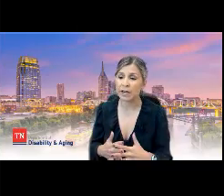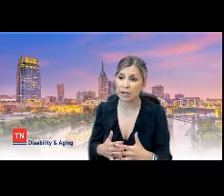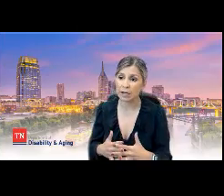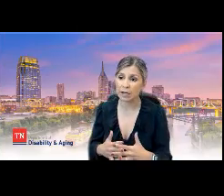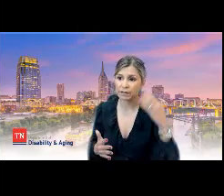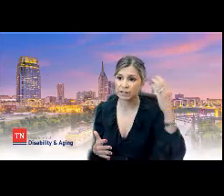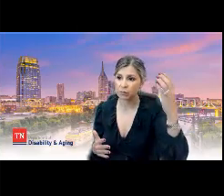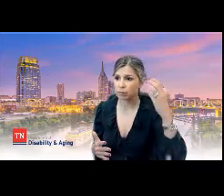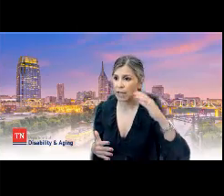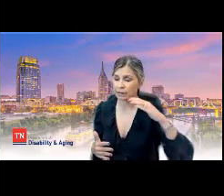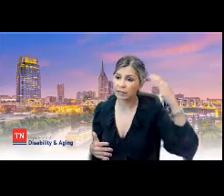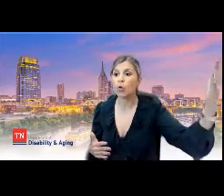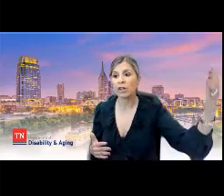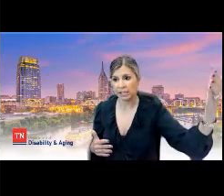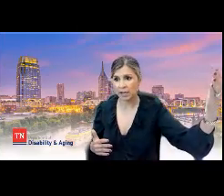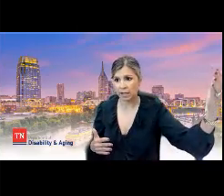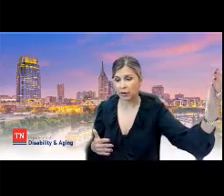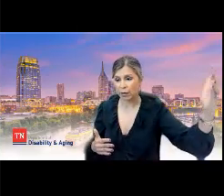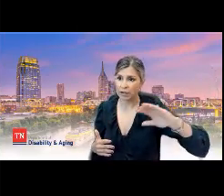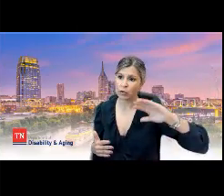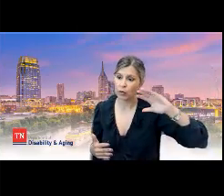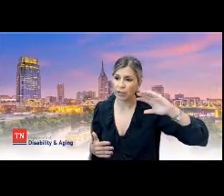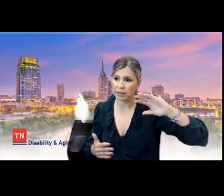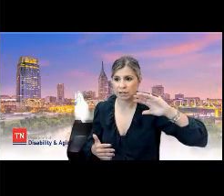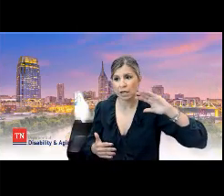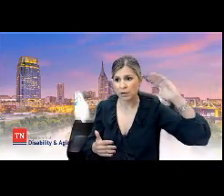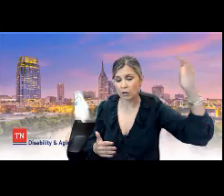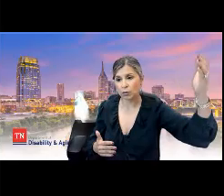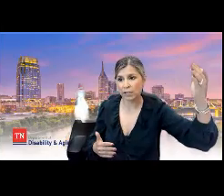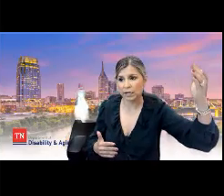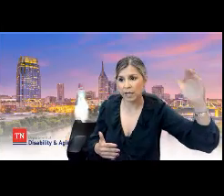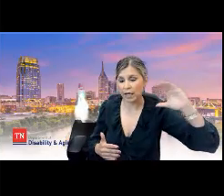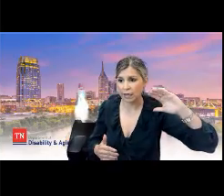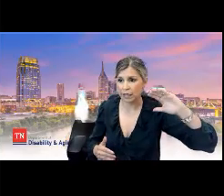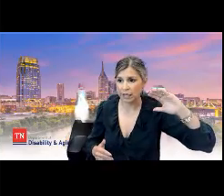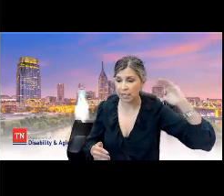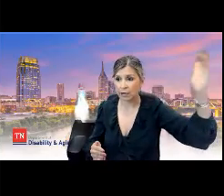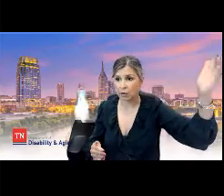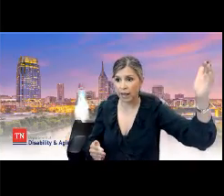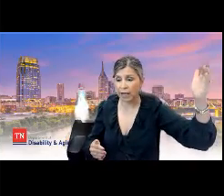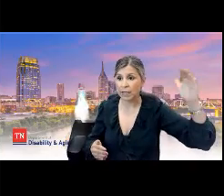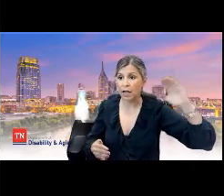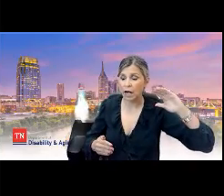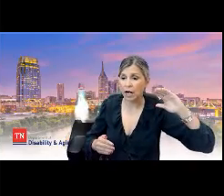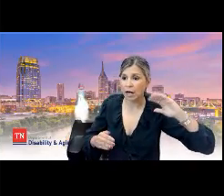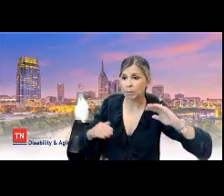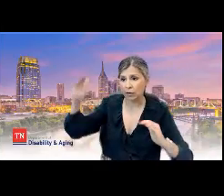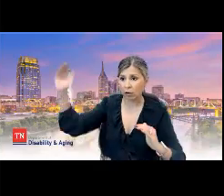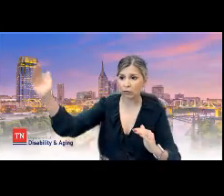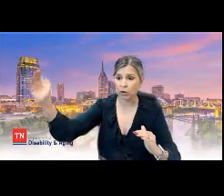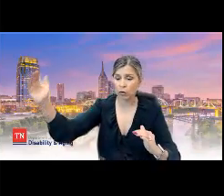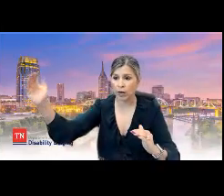And then I know we have at least one EIRA who is not only a EIRA but also a family